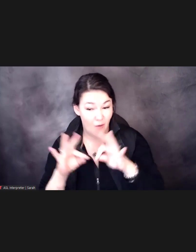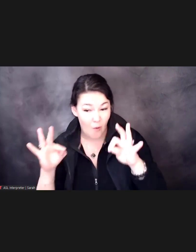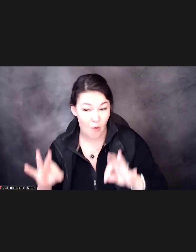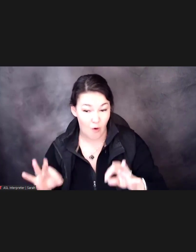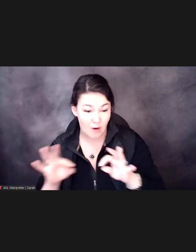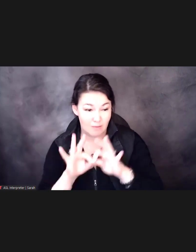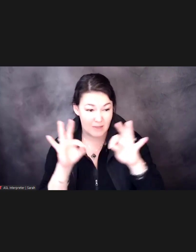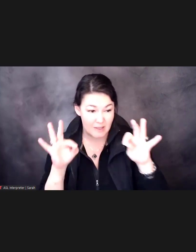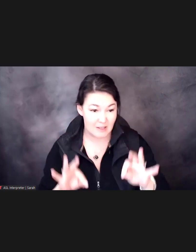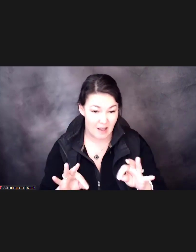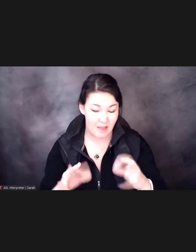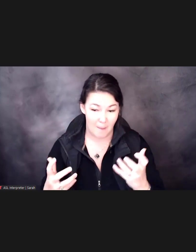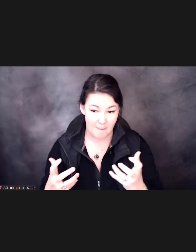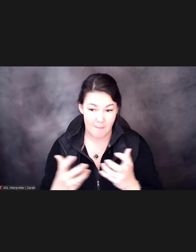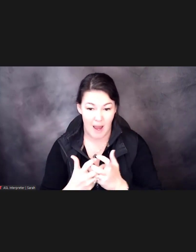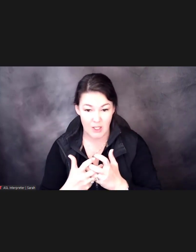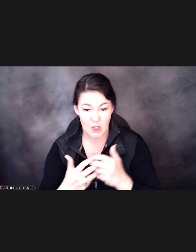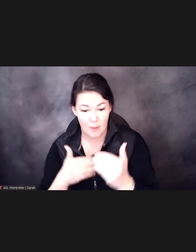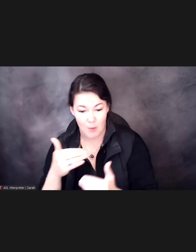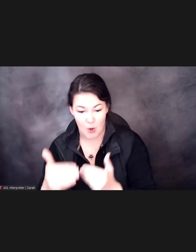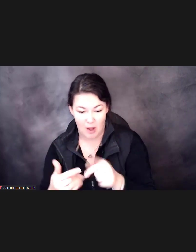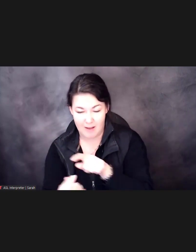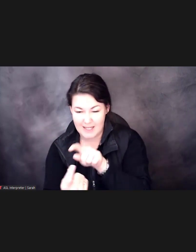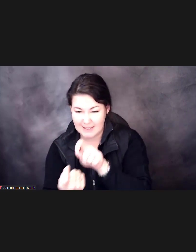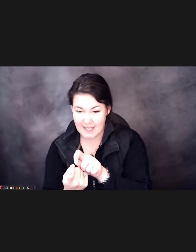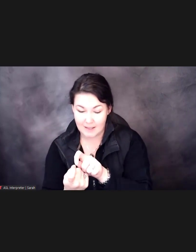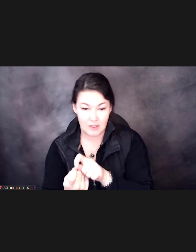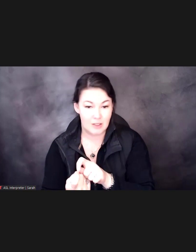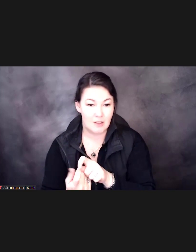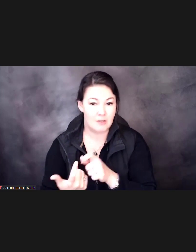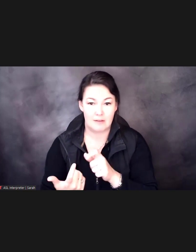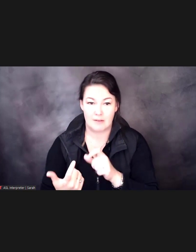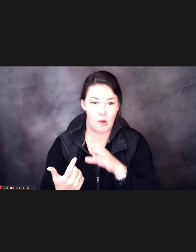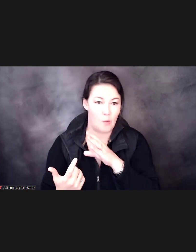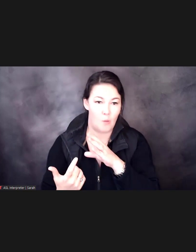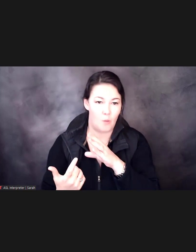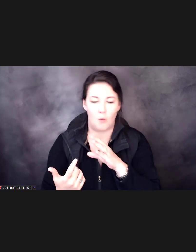just went over, we have forms that match the protocol exactly, so you